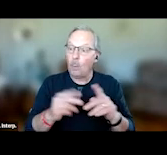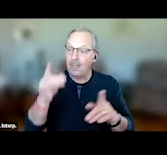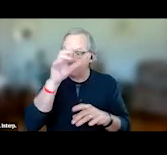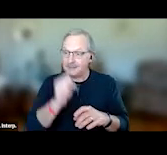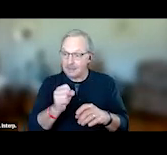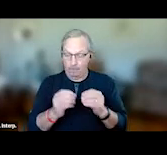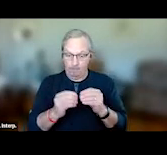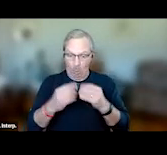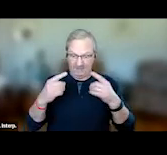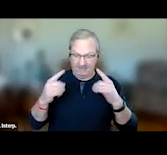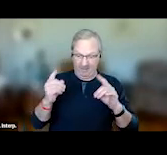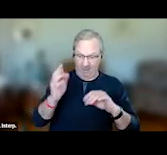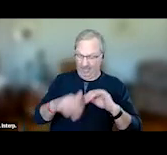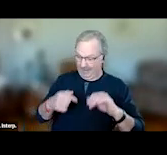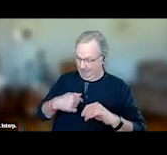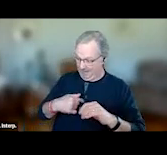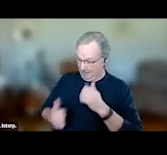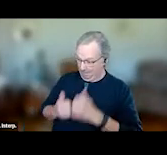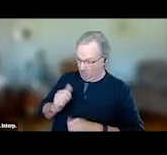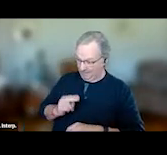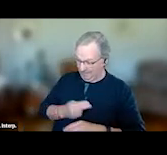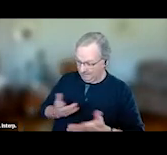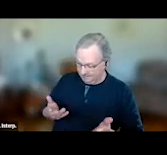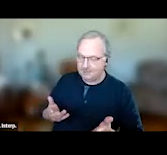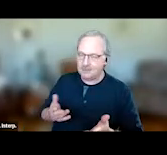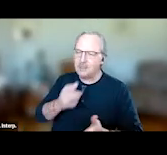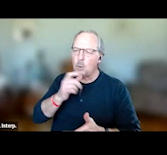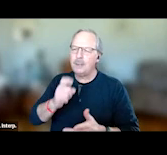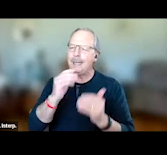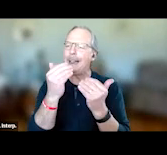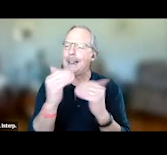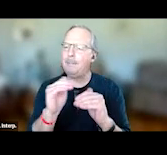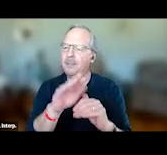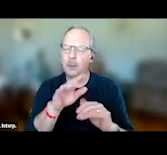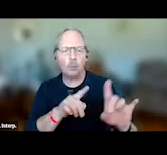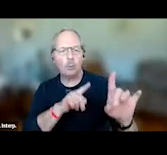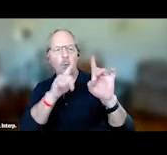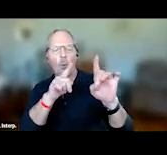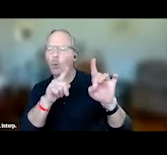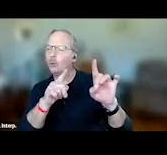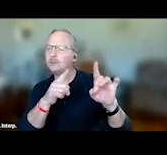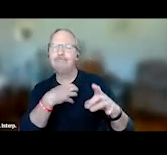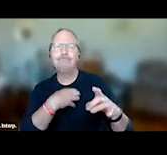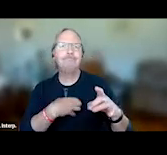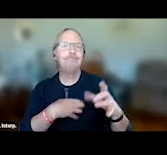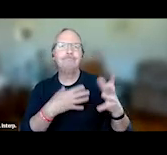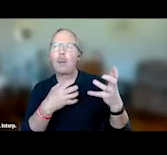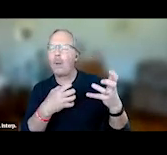than me and most of us, right? So there's really no need to limit their goals or aspirations based on what we think at that time.